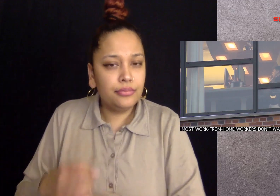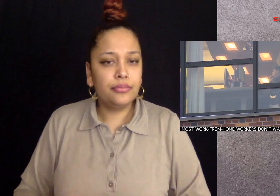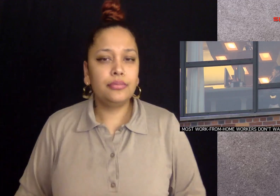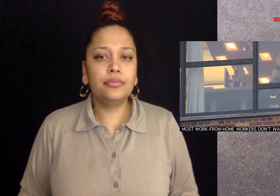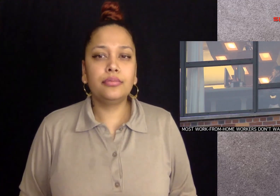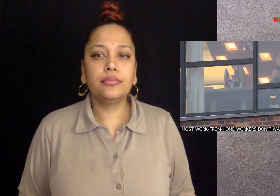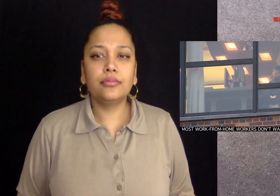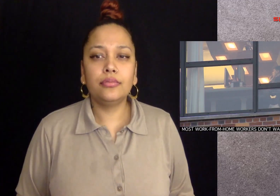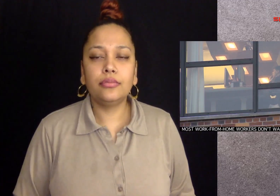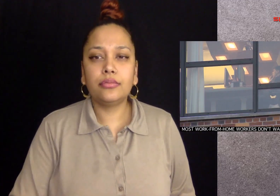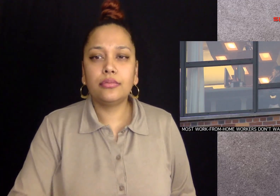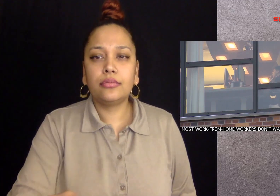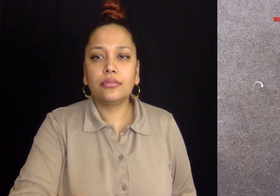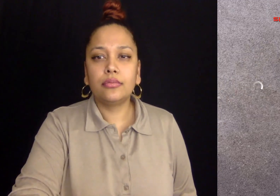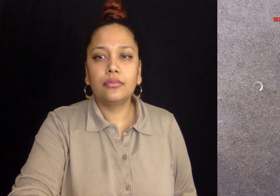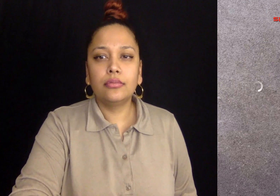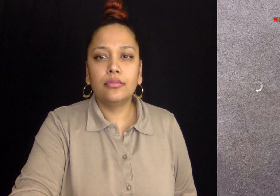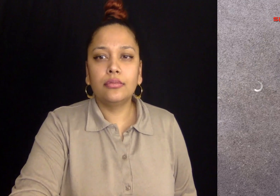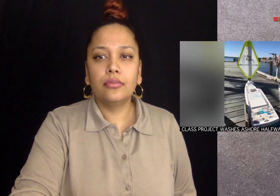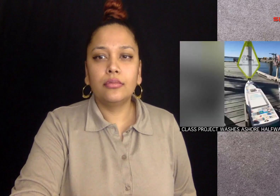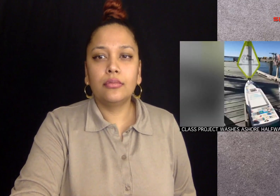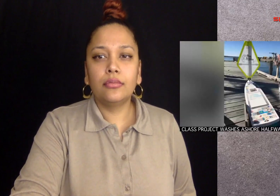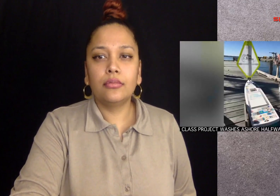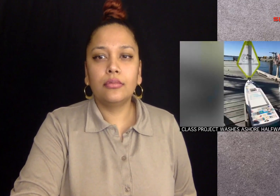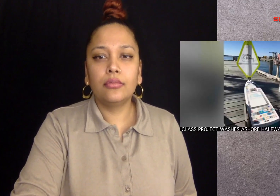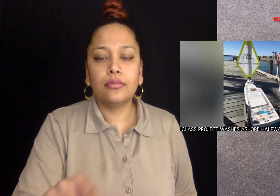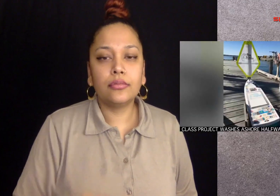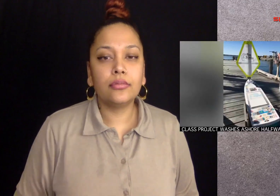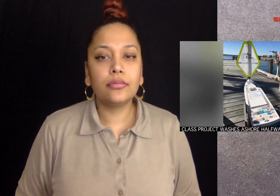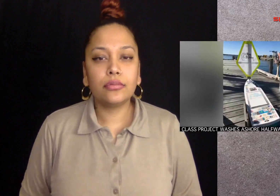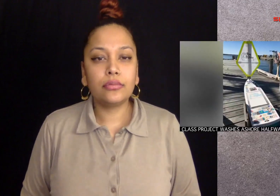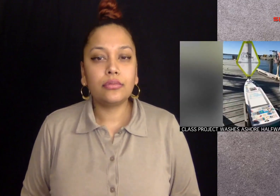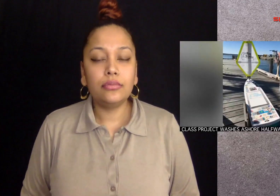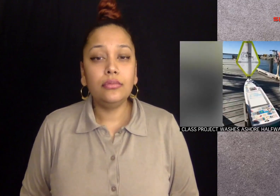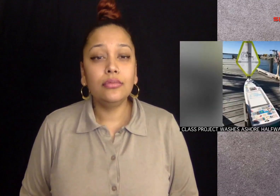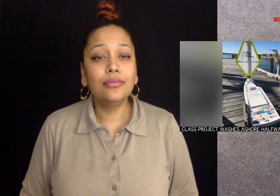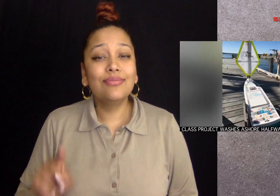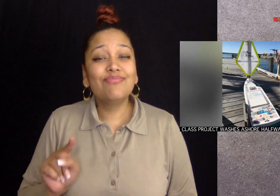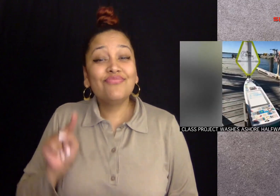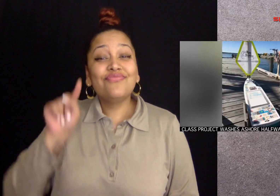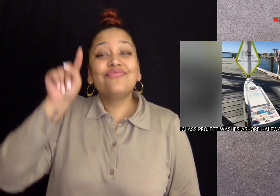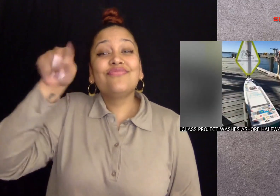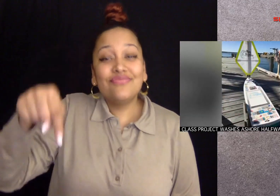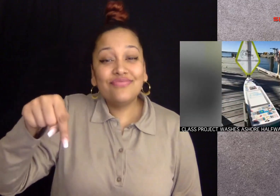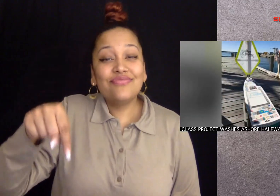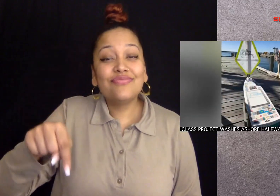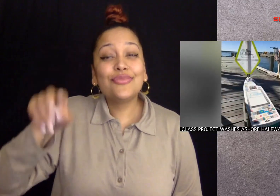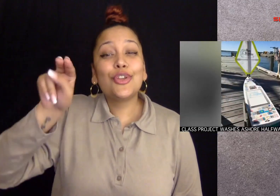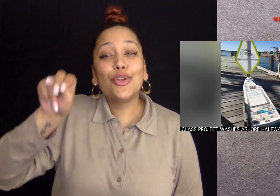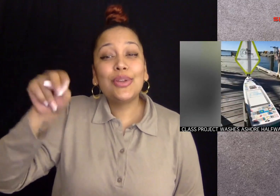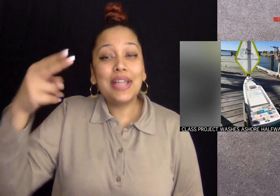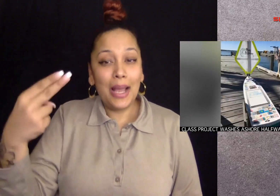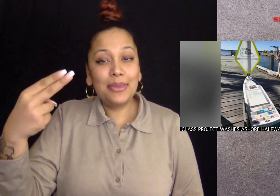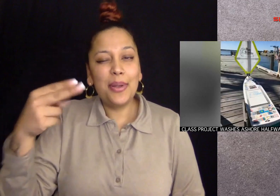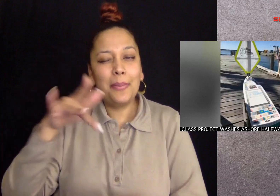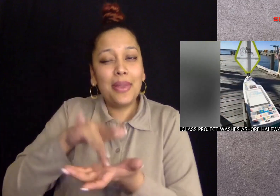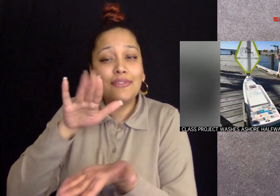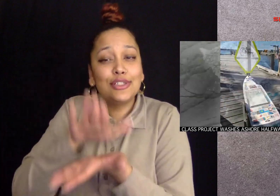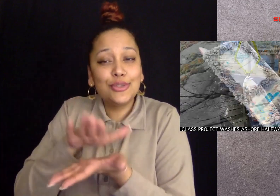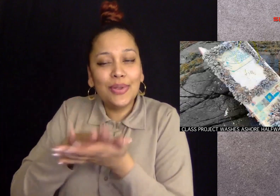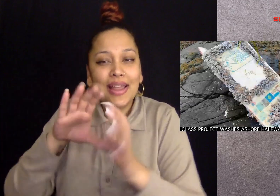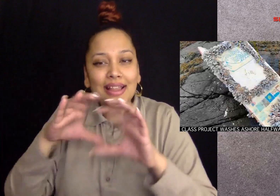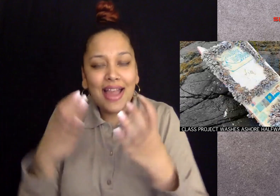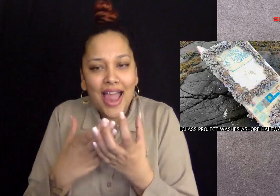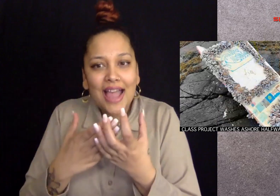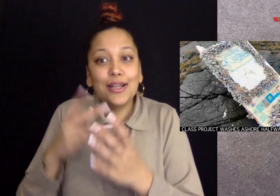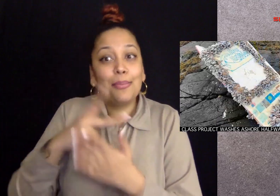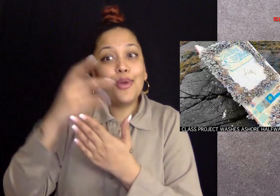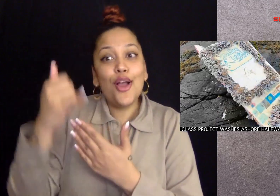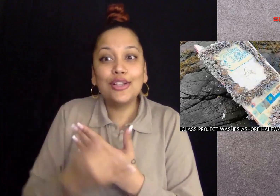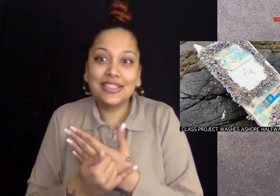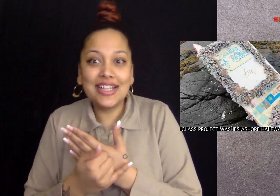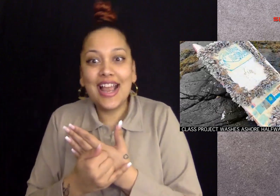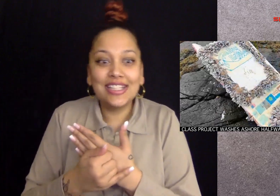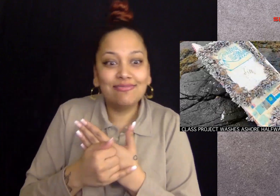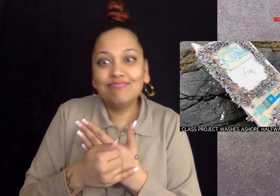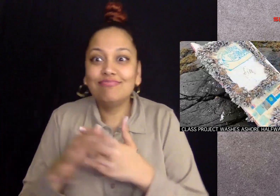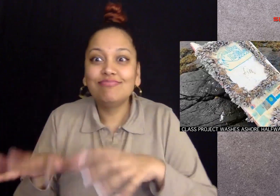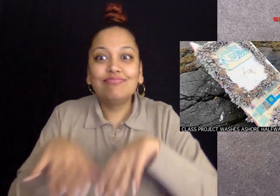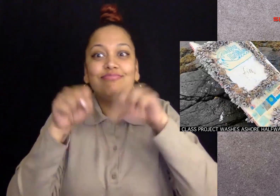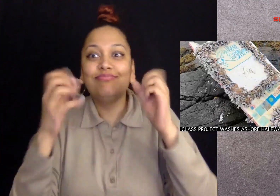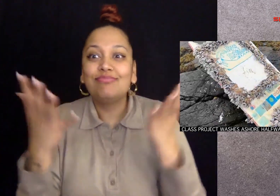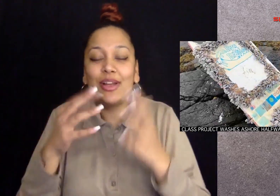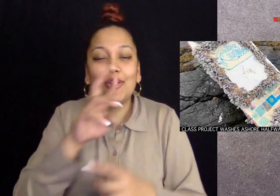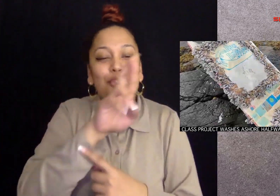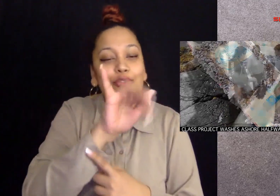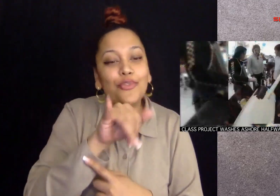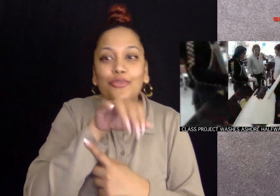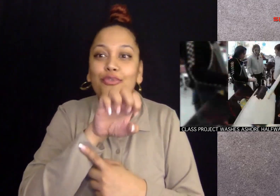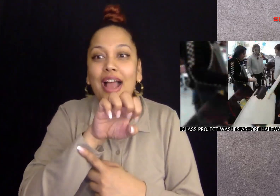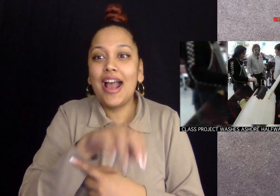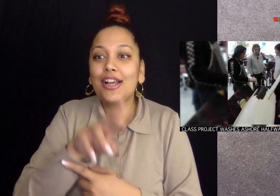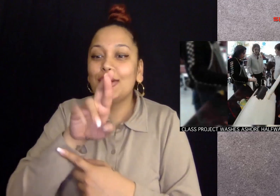years a New Hampshire middle school class project